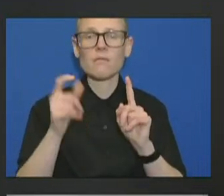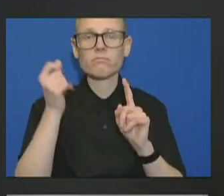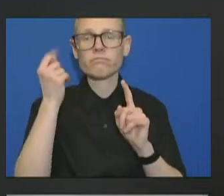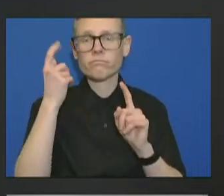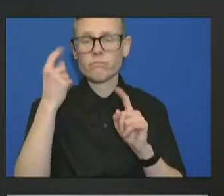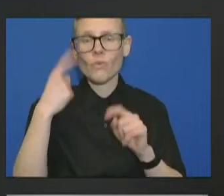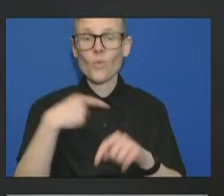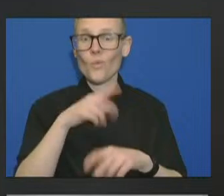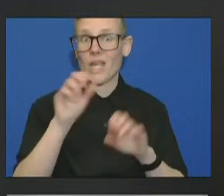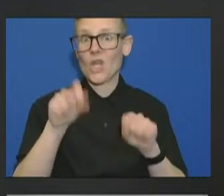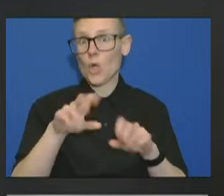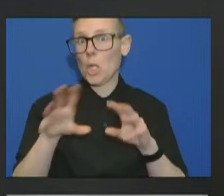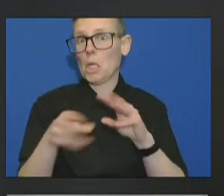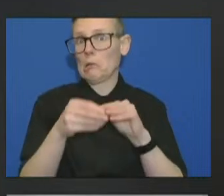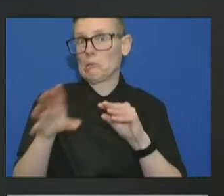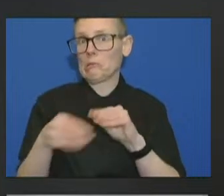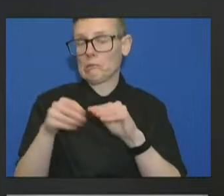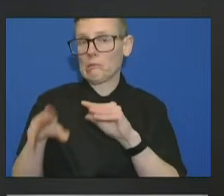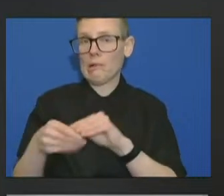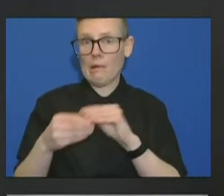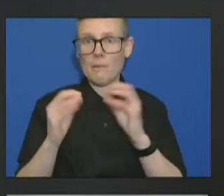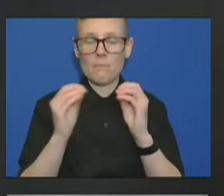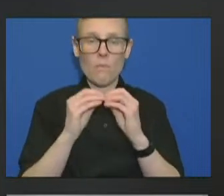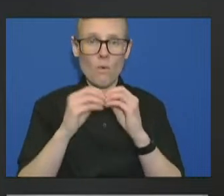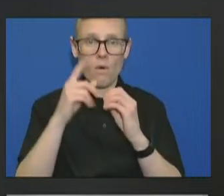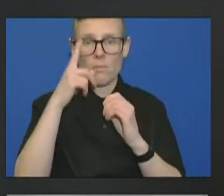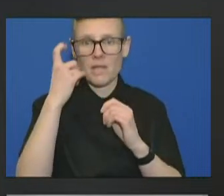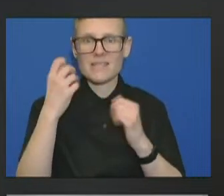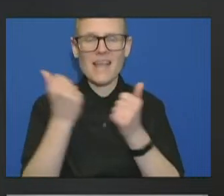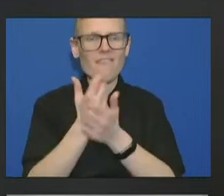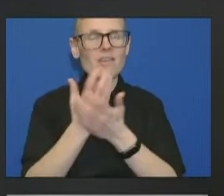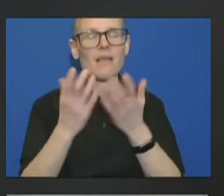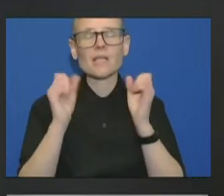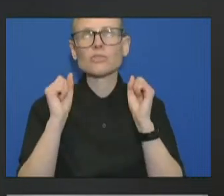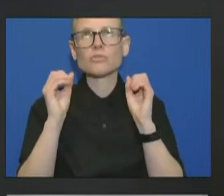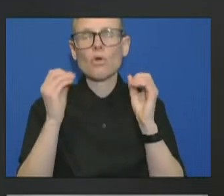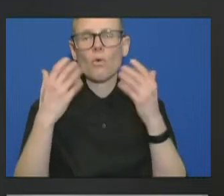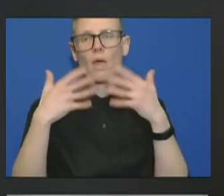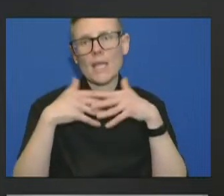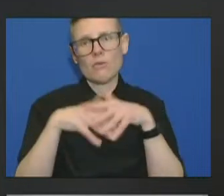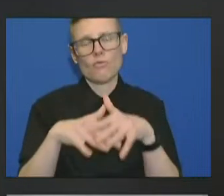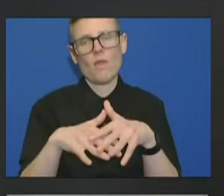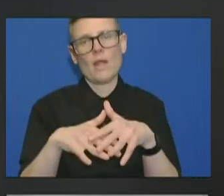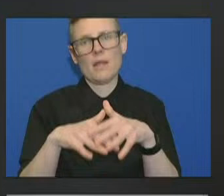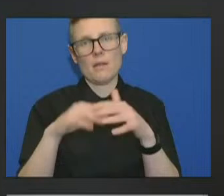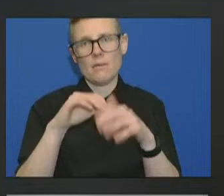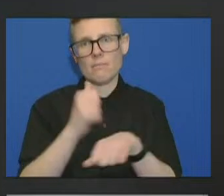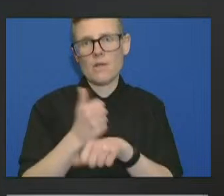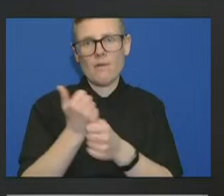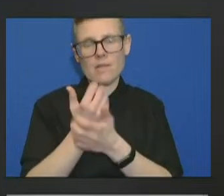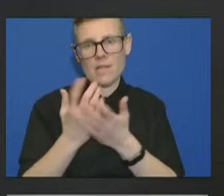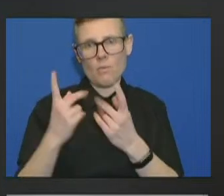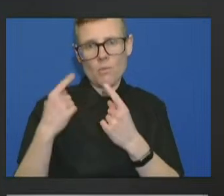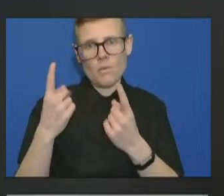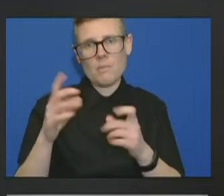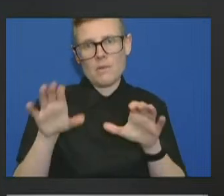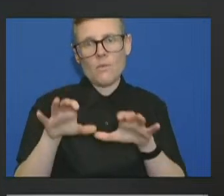worth of expenditures to blueprint. The reality is, is that we actually could tag a lot more things to it, because